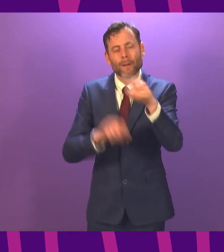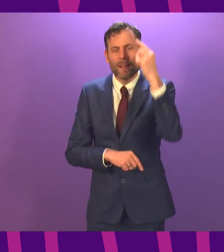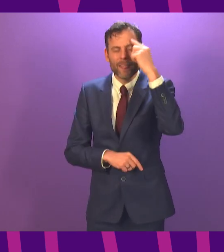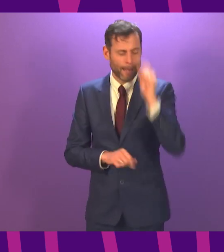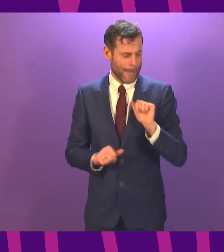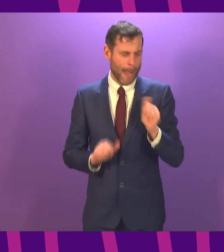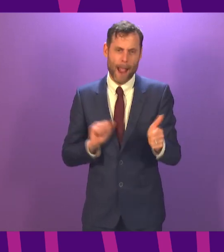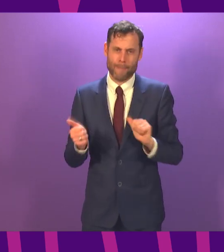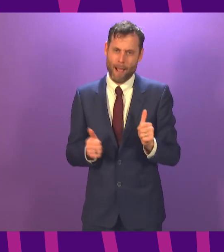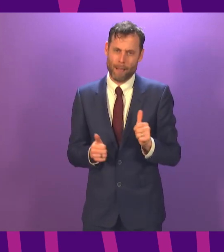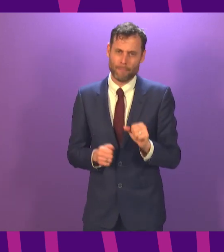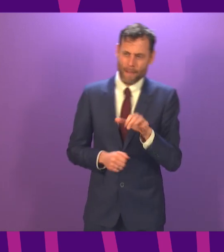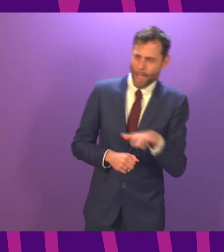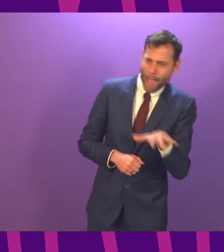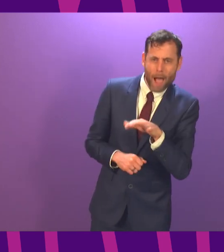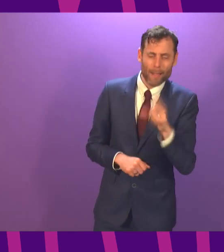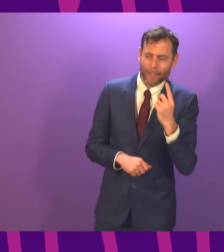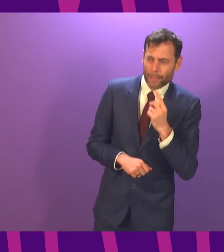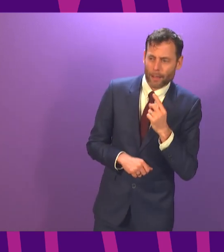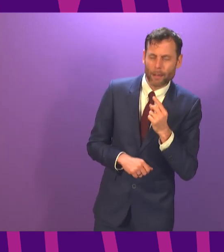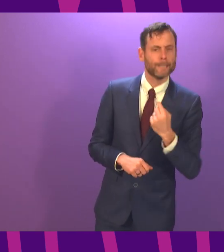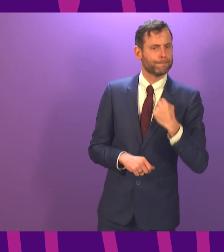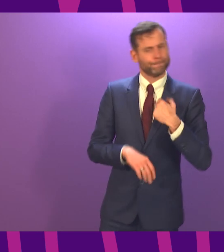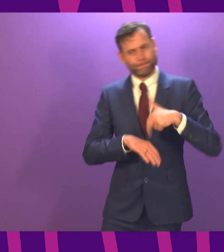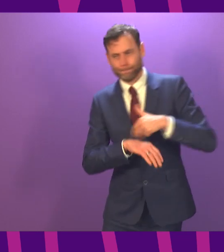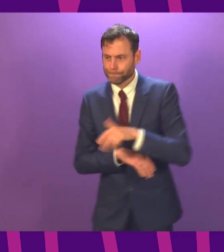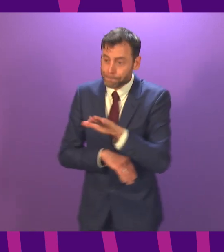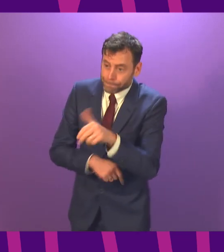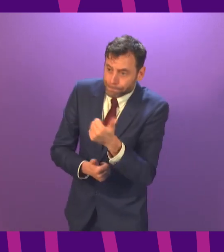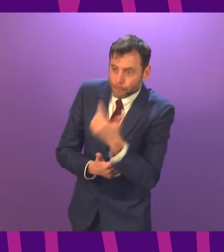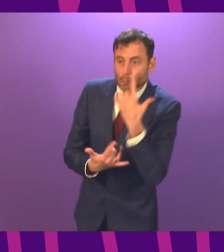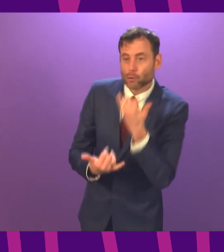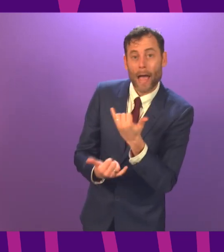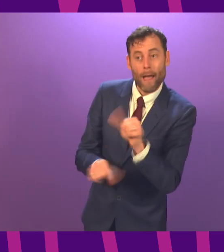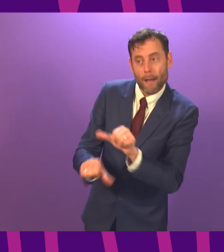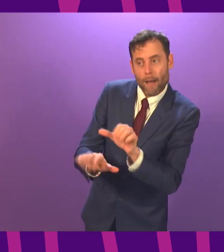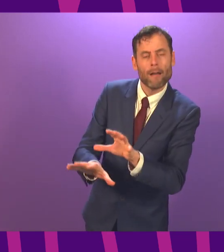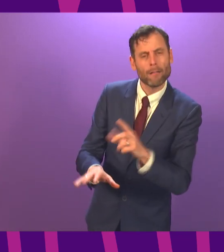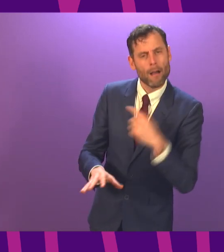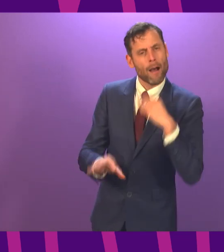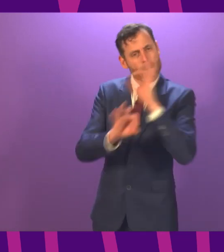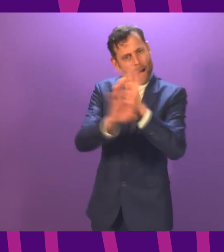who they believe might be in need of a kind word or deed this Christmas. I also thank